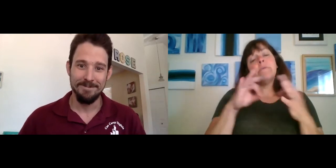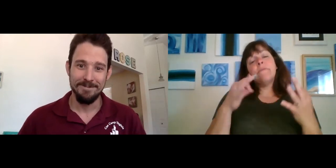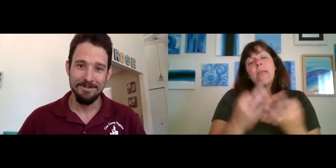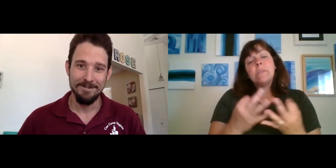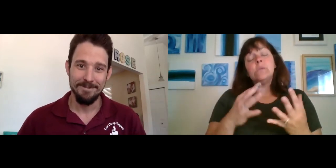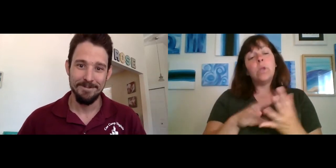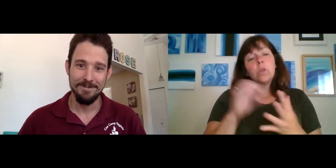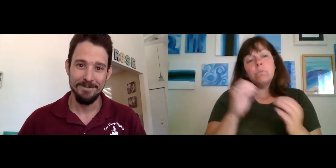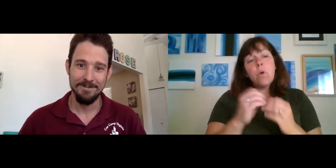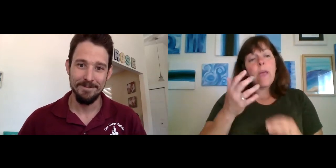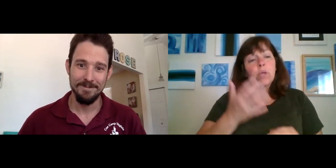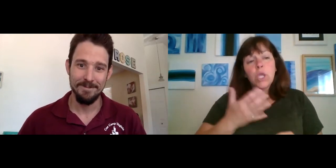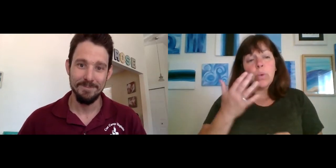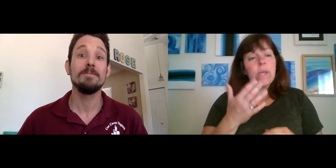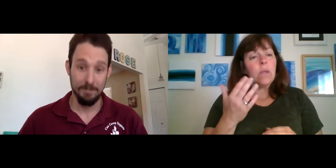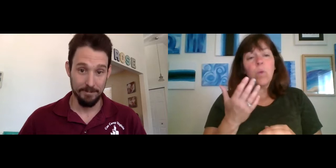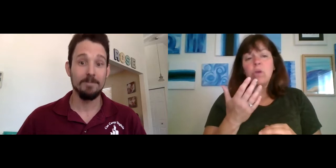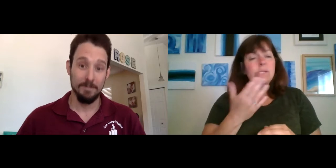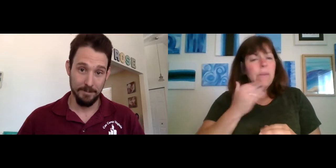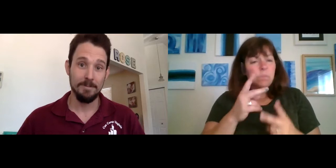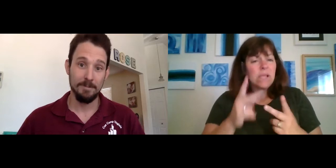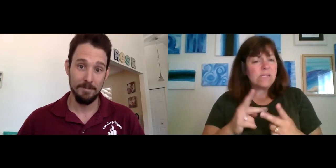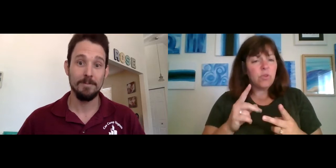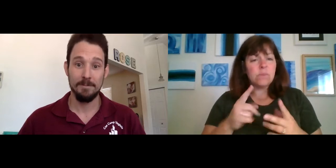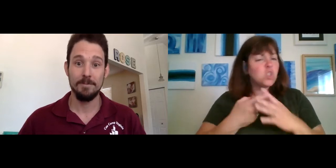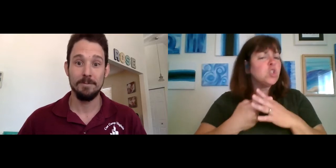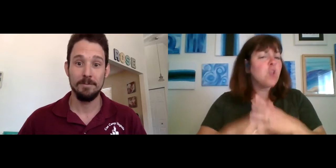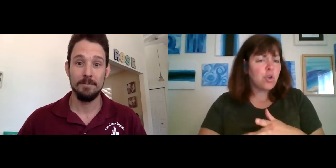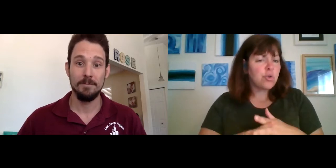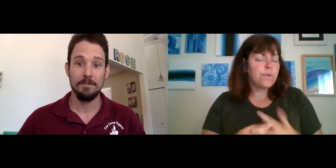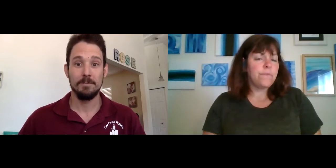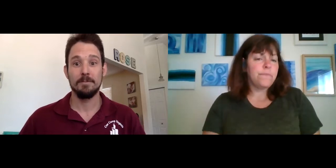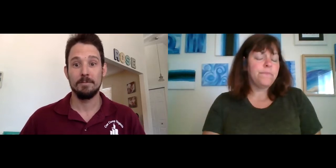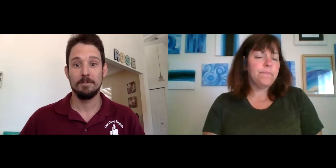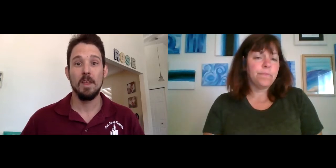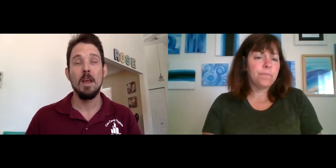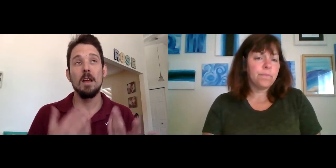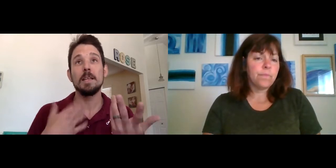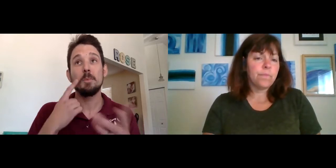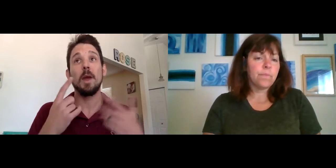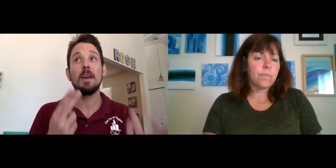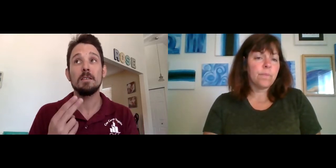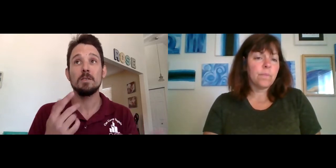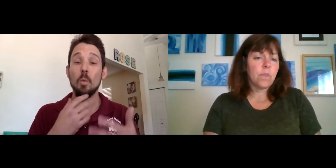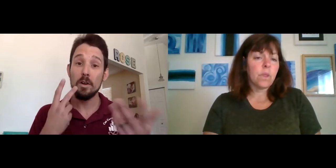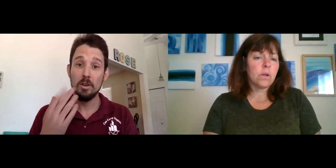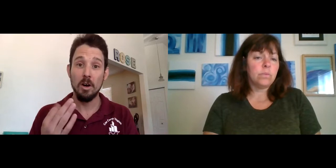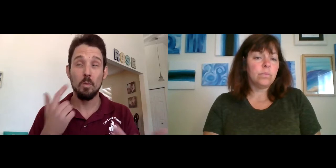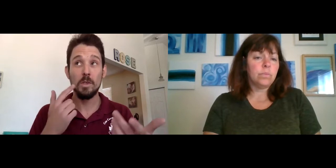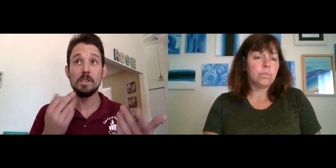Karen: So for families that want to learning cueing, where is the best place for them to start? it depends on where you are, we suggest getting